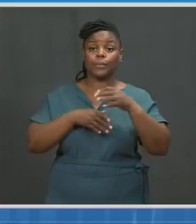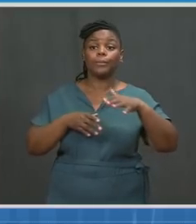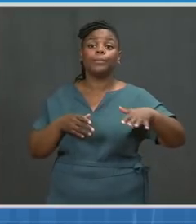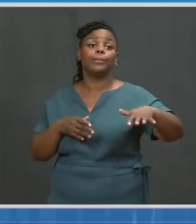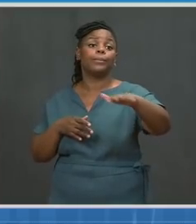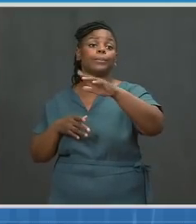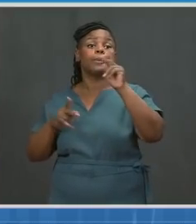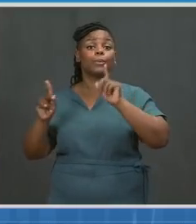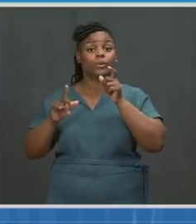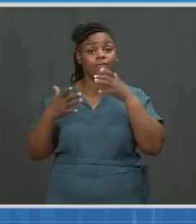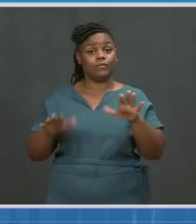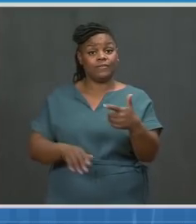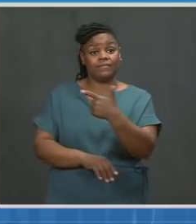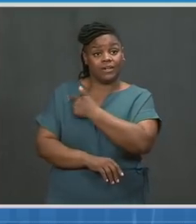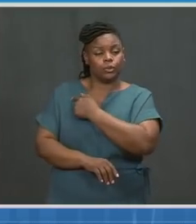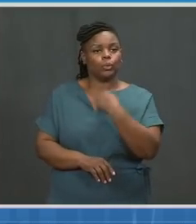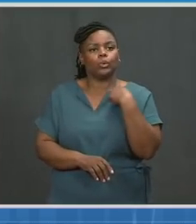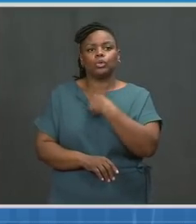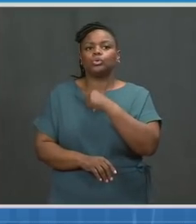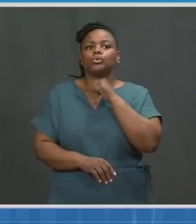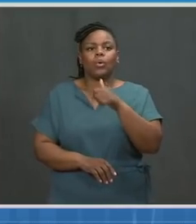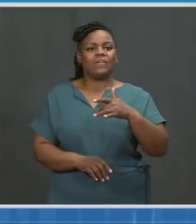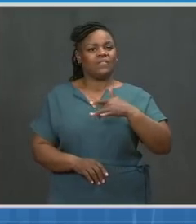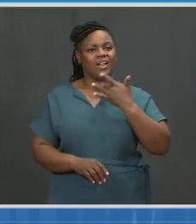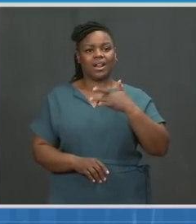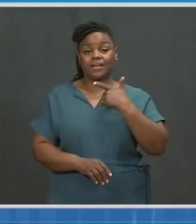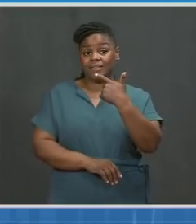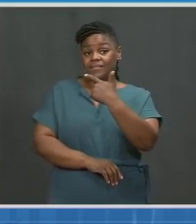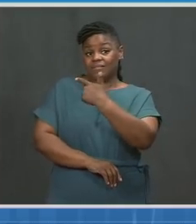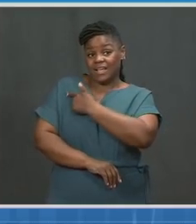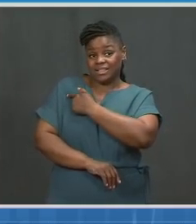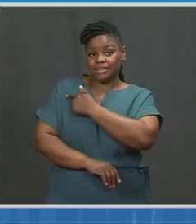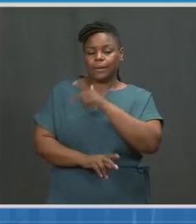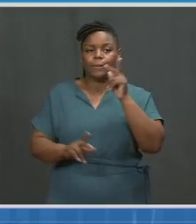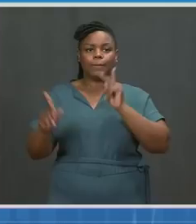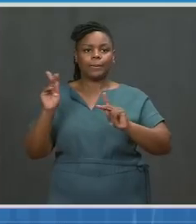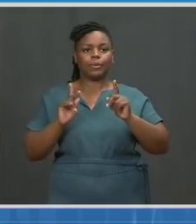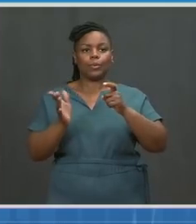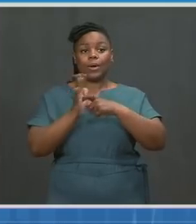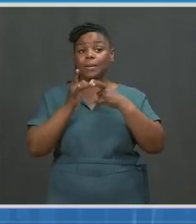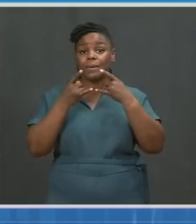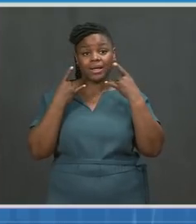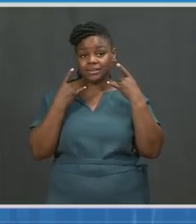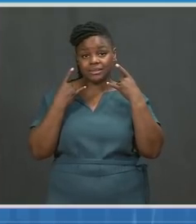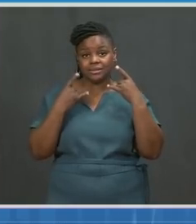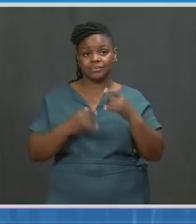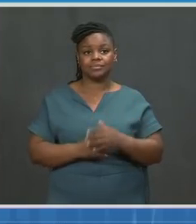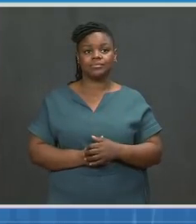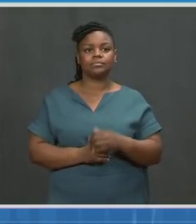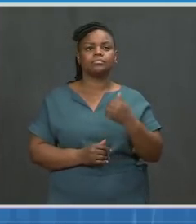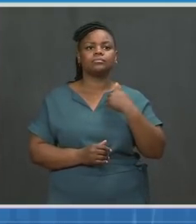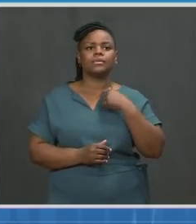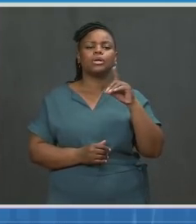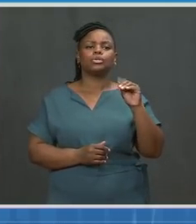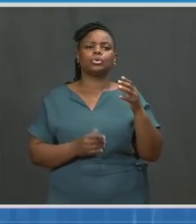that the vaccinated people require masks outdoors. So to the extent that those are consistent. I do want to sort of convey -- this outdoor,